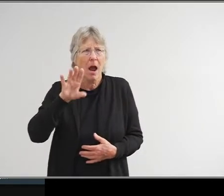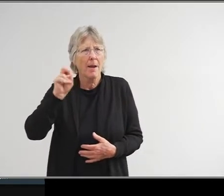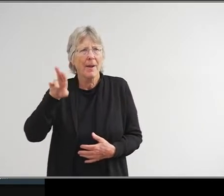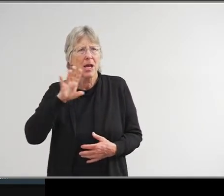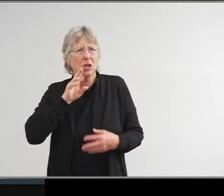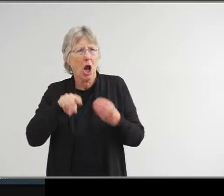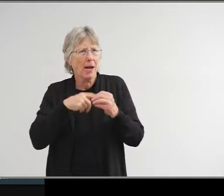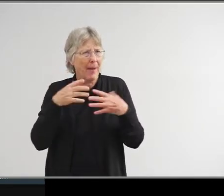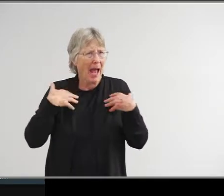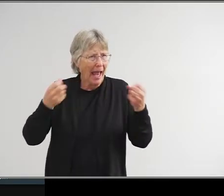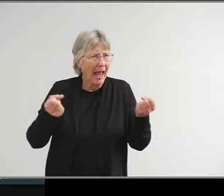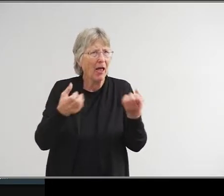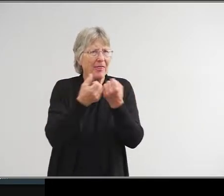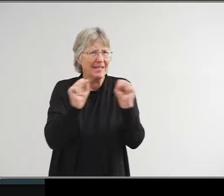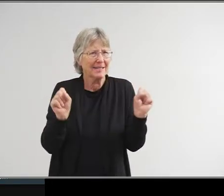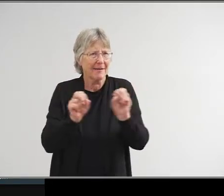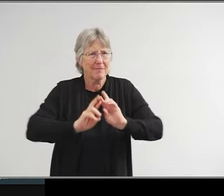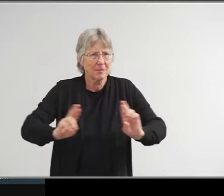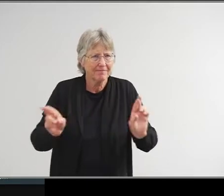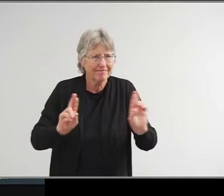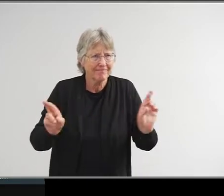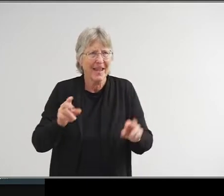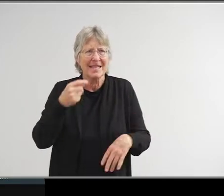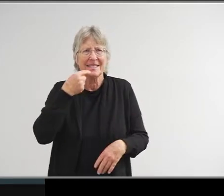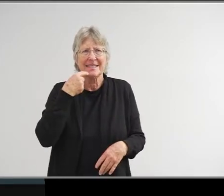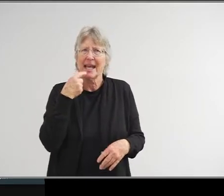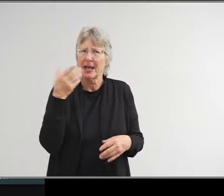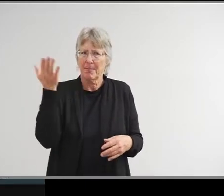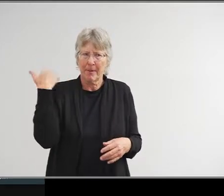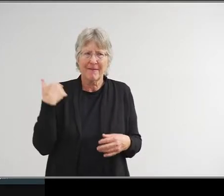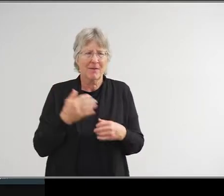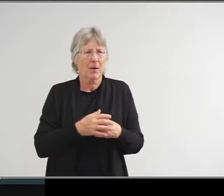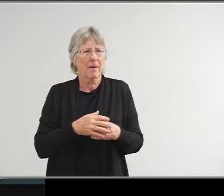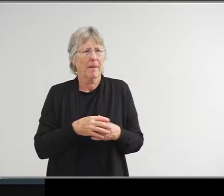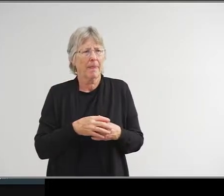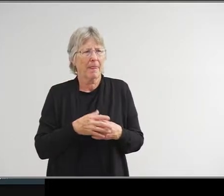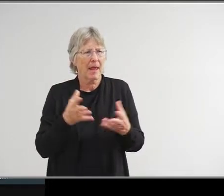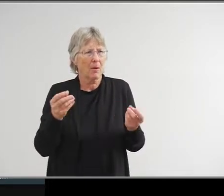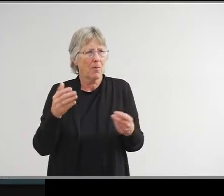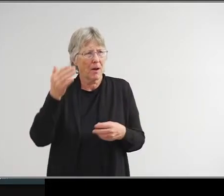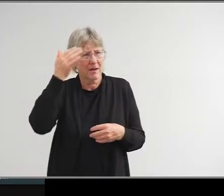and safety preparedness has been said before. And I just really want to acknowledge the emotional